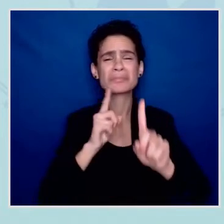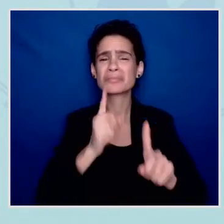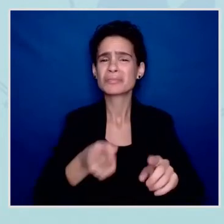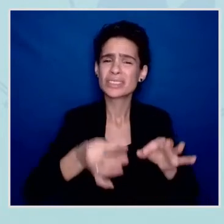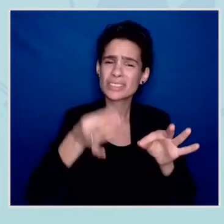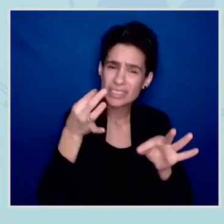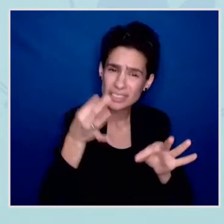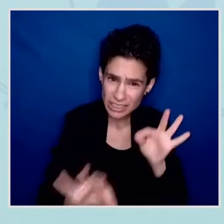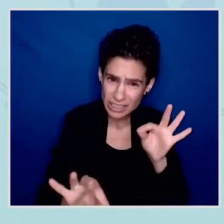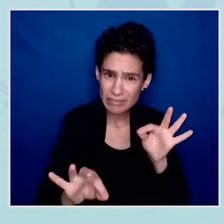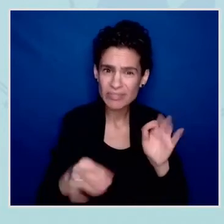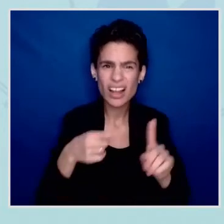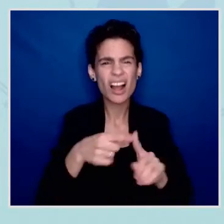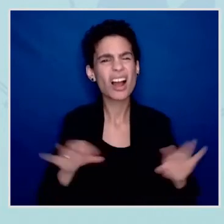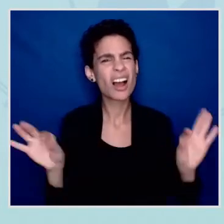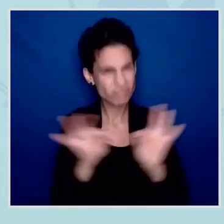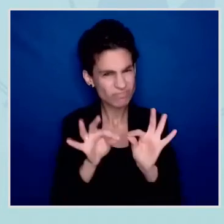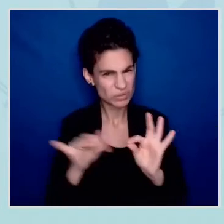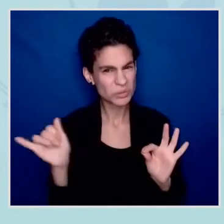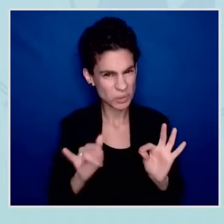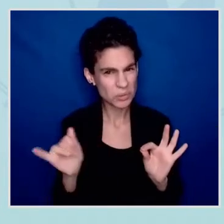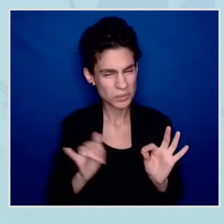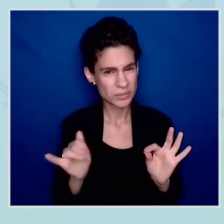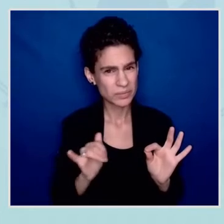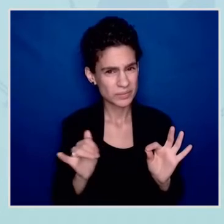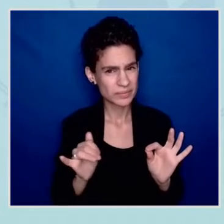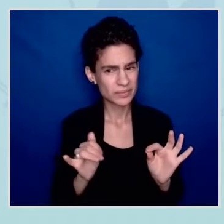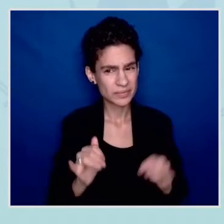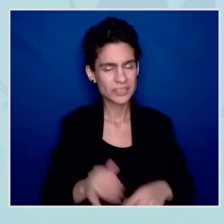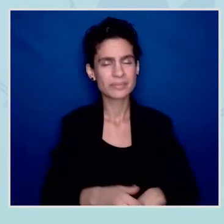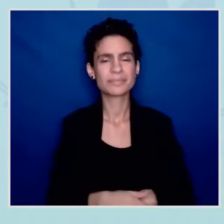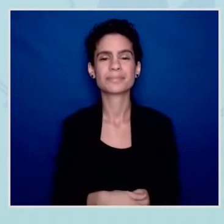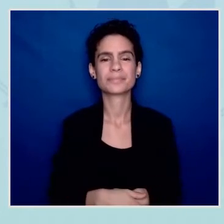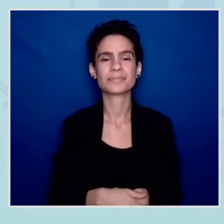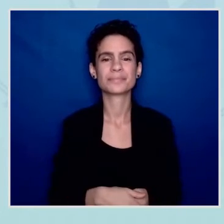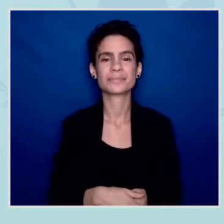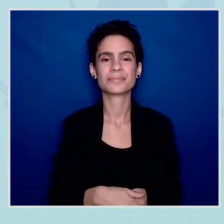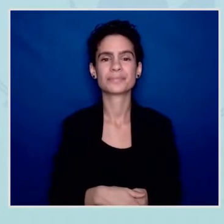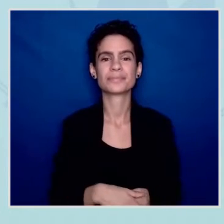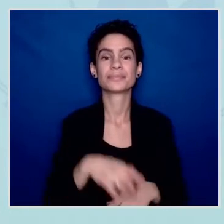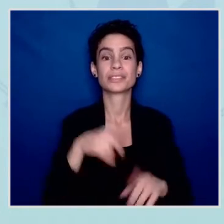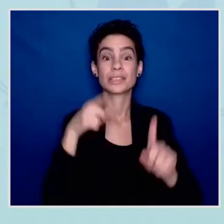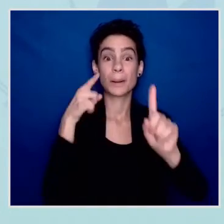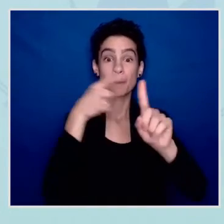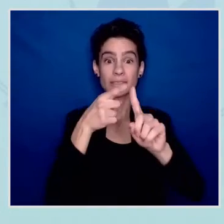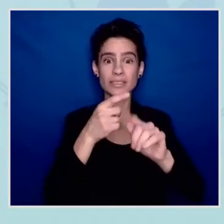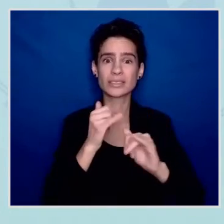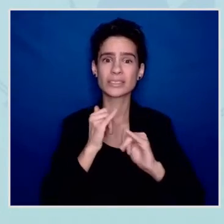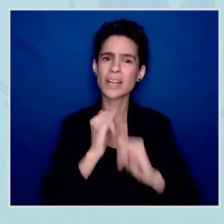CREATE NEW OPPORTUNITIES FOR